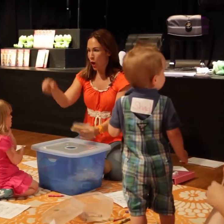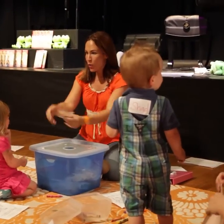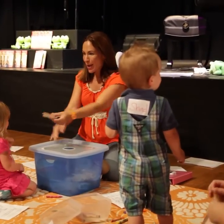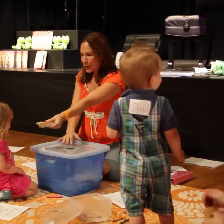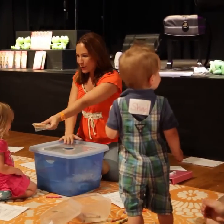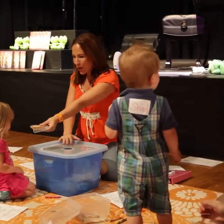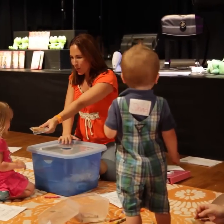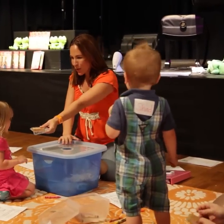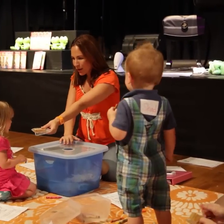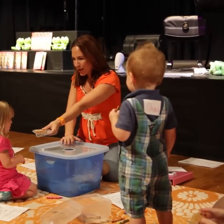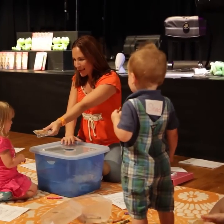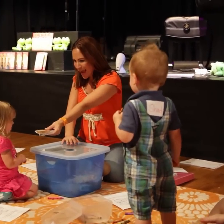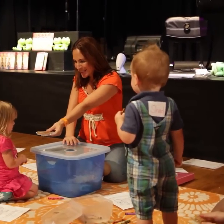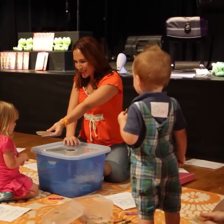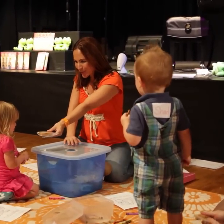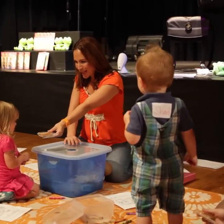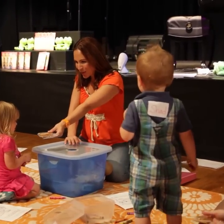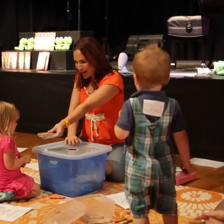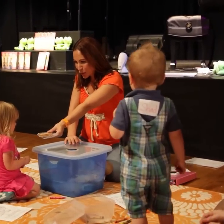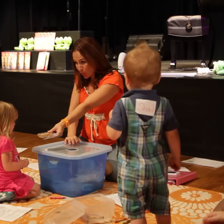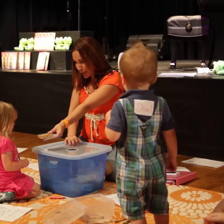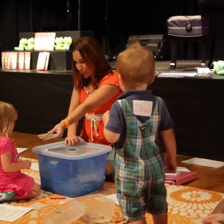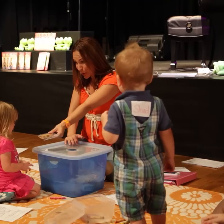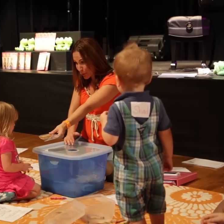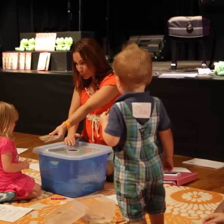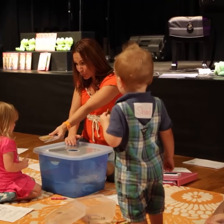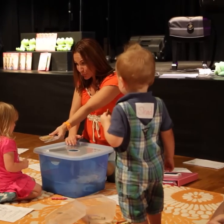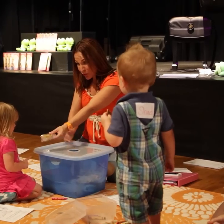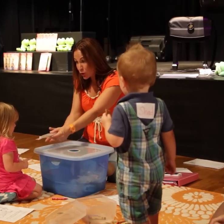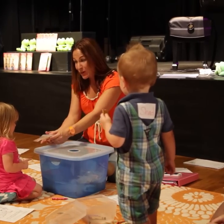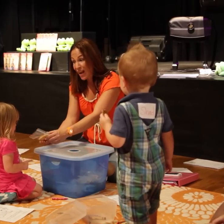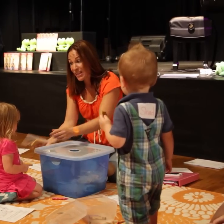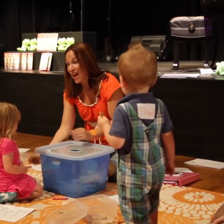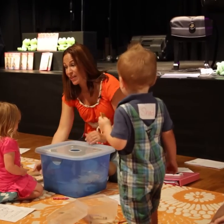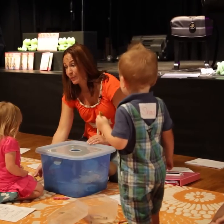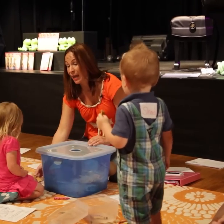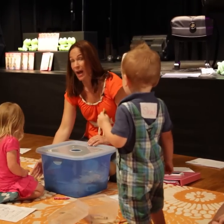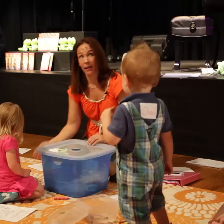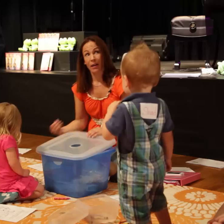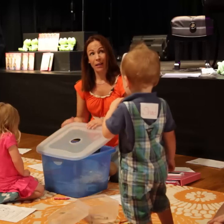There you go! Yes! You signed CRACKERS! Do you want them or no? You don't have to have them. Yeah.